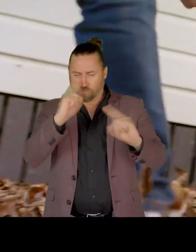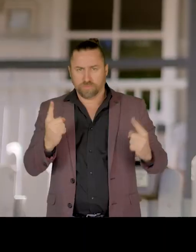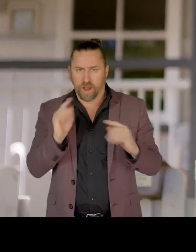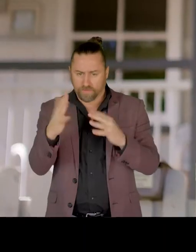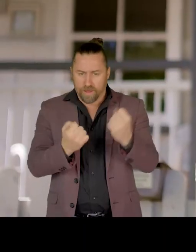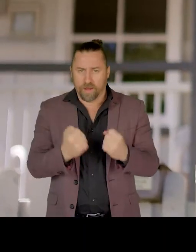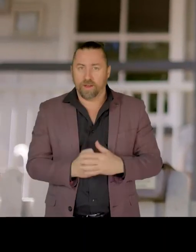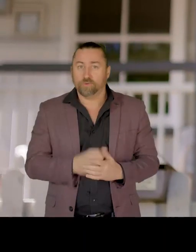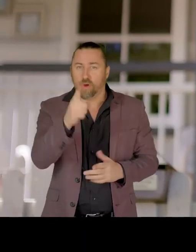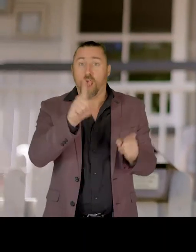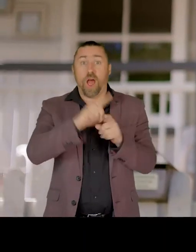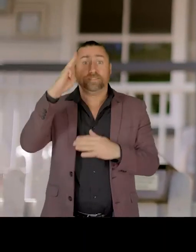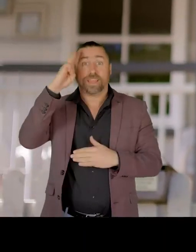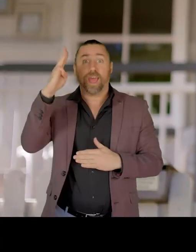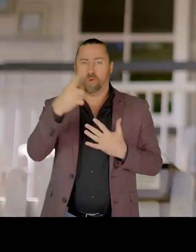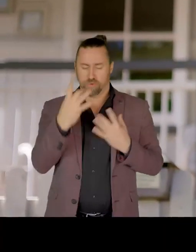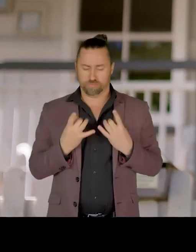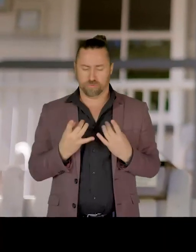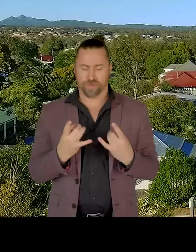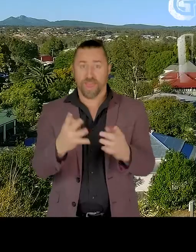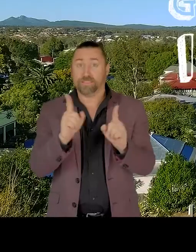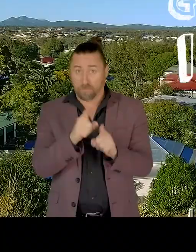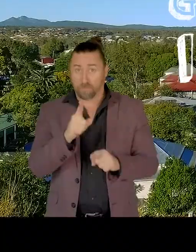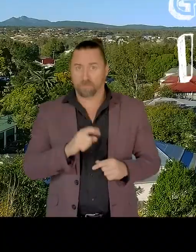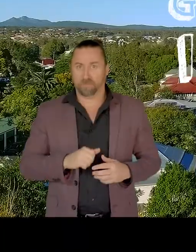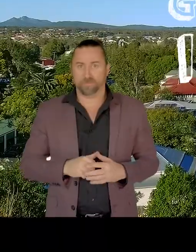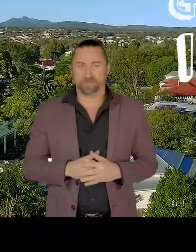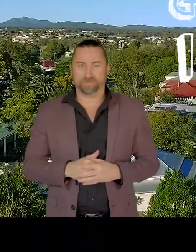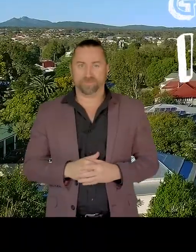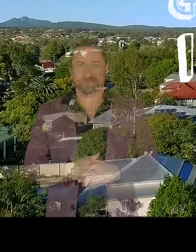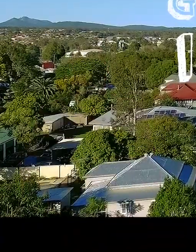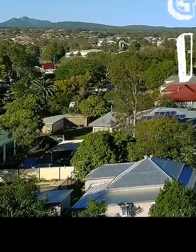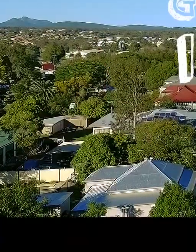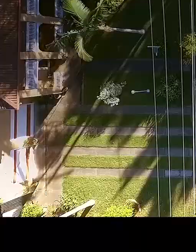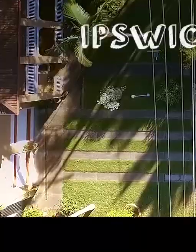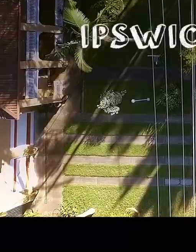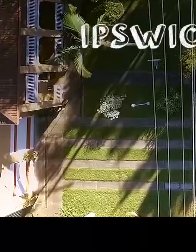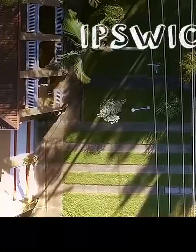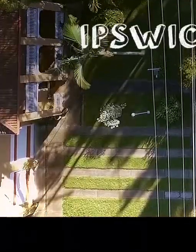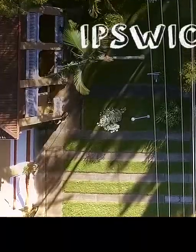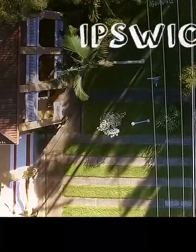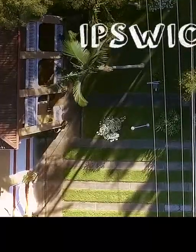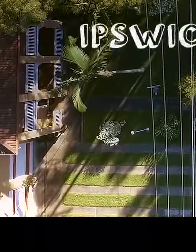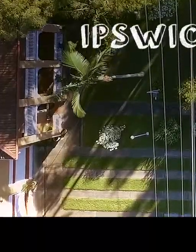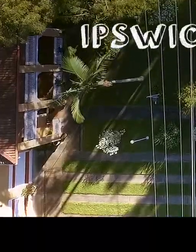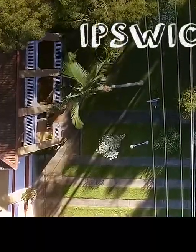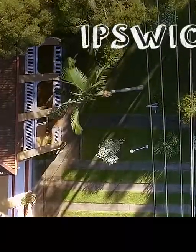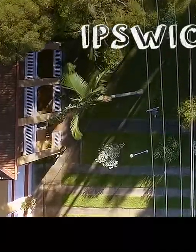So, make like a scout, and Be Prepared.